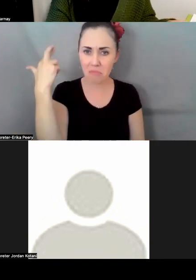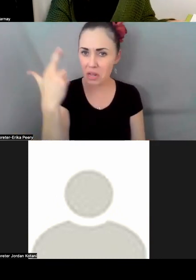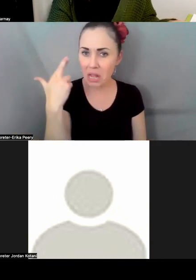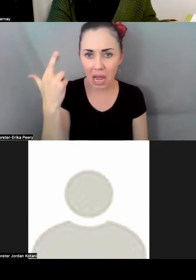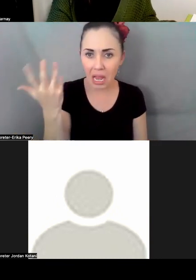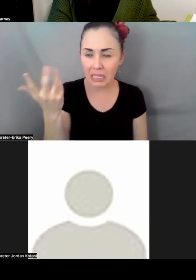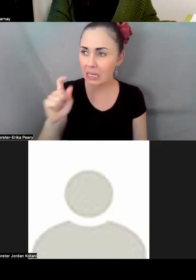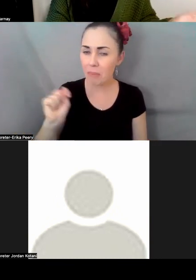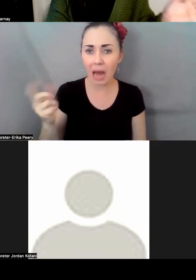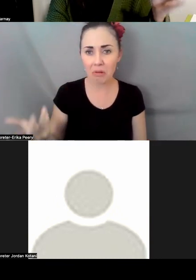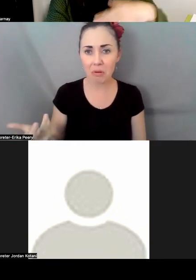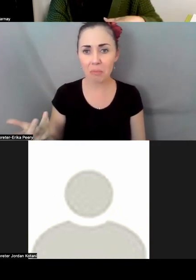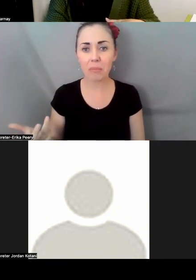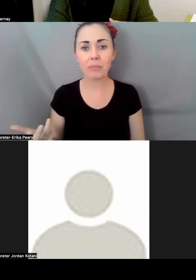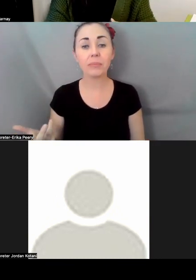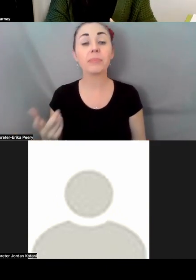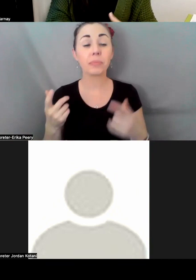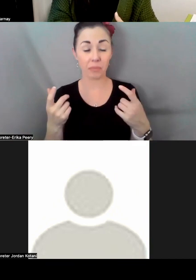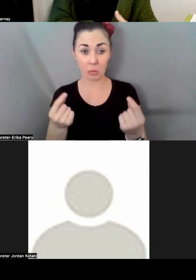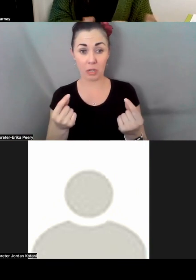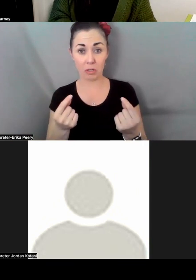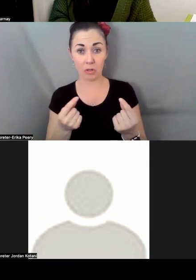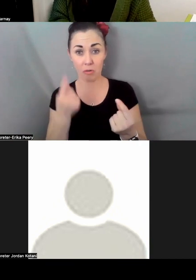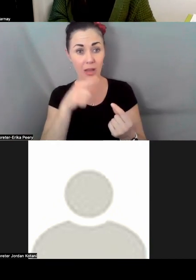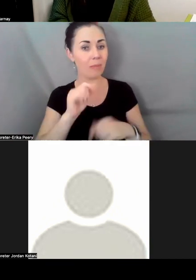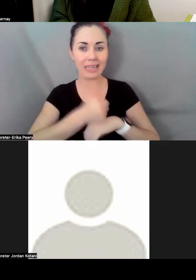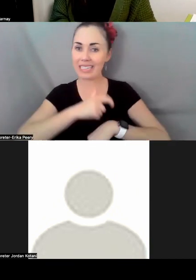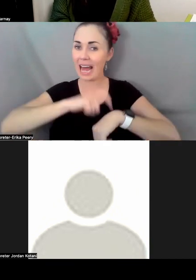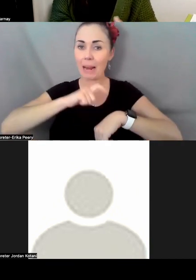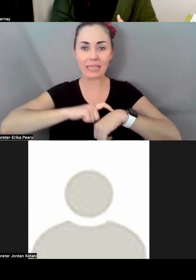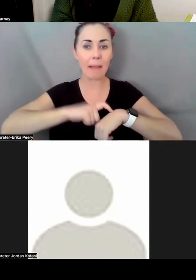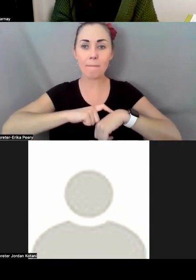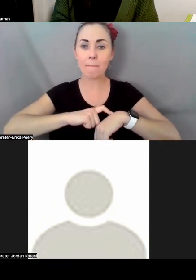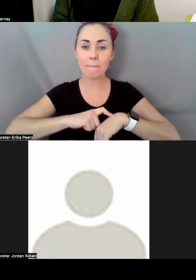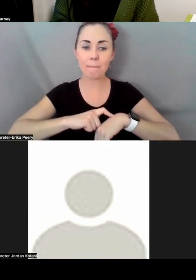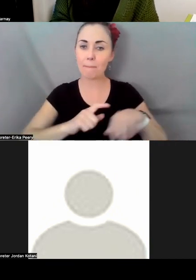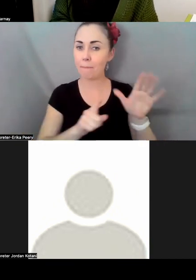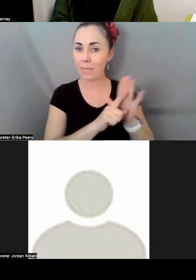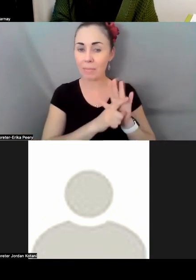need to use the bathroom. What we do for kids, set timers with toileting times, timers for meal times